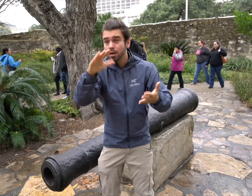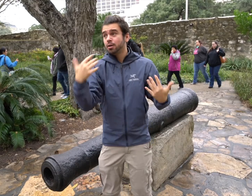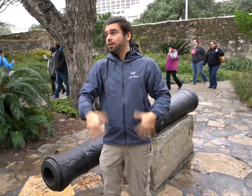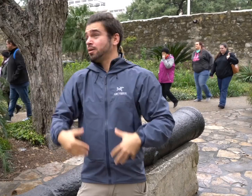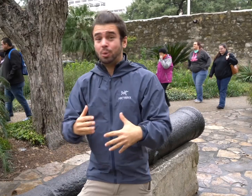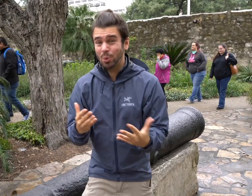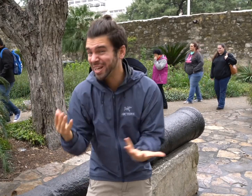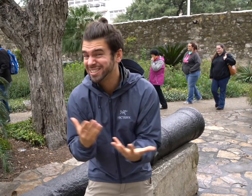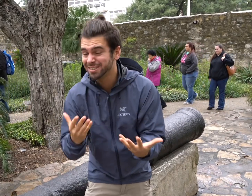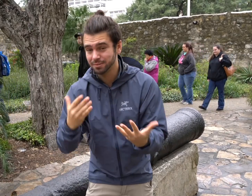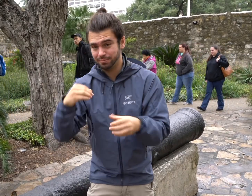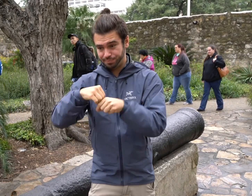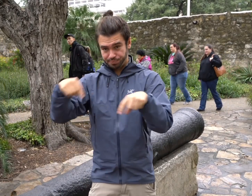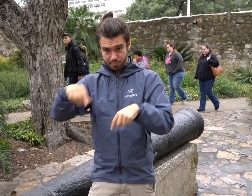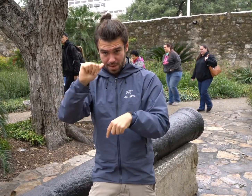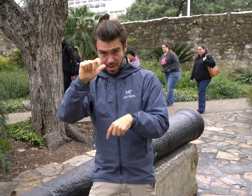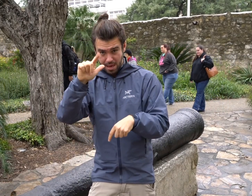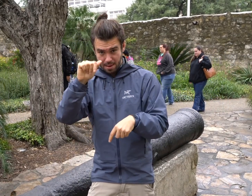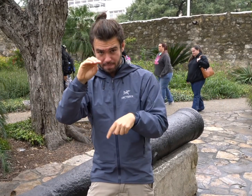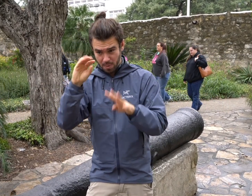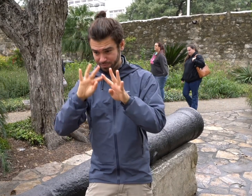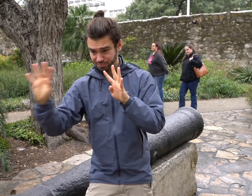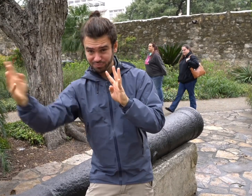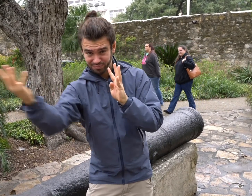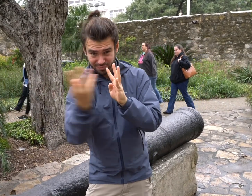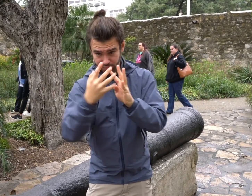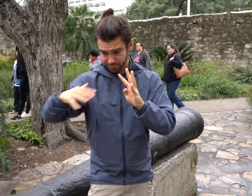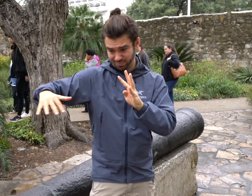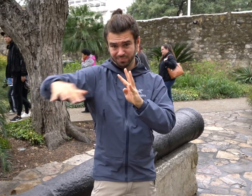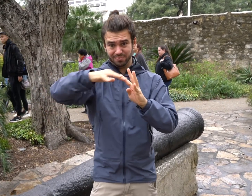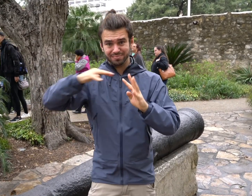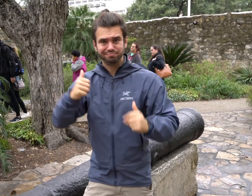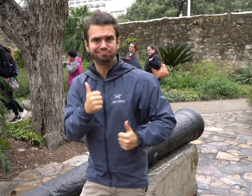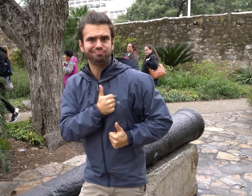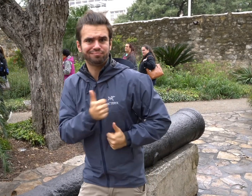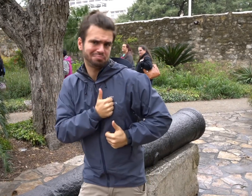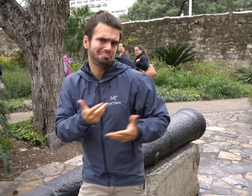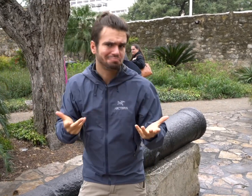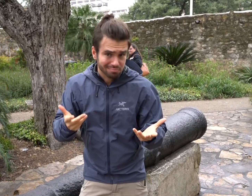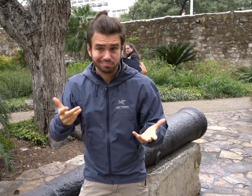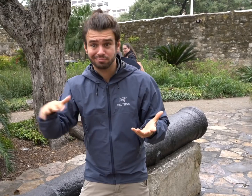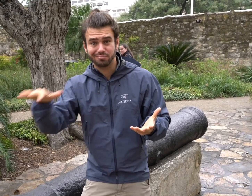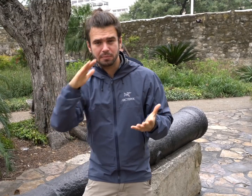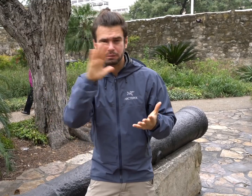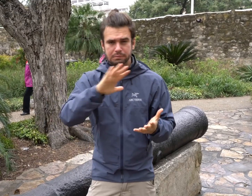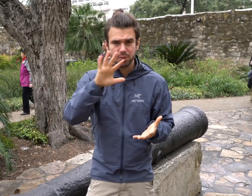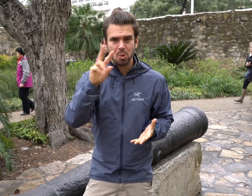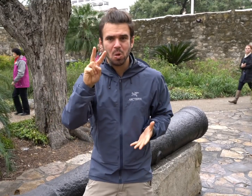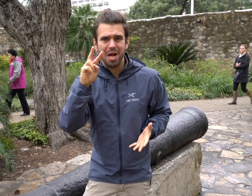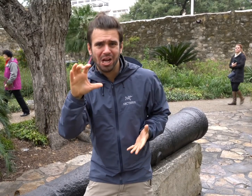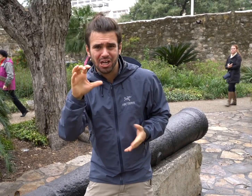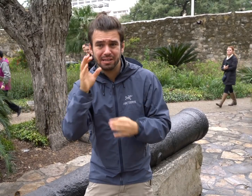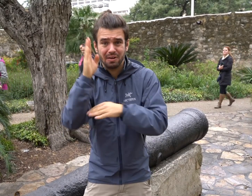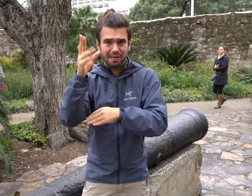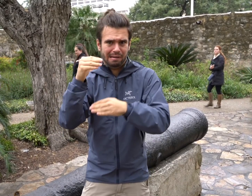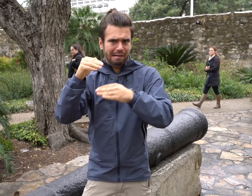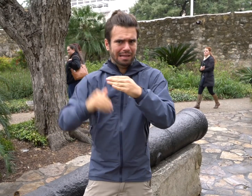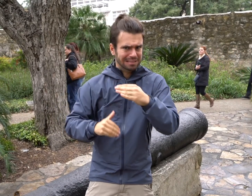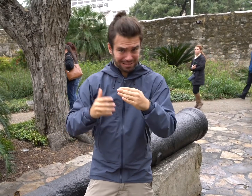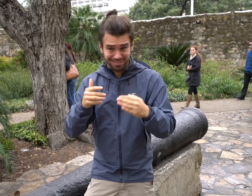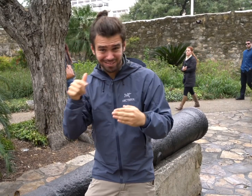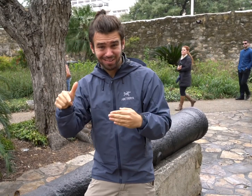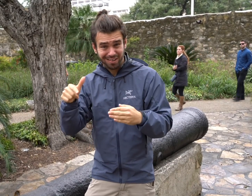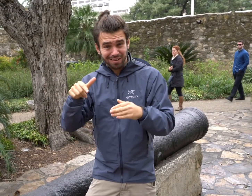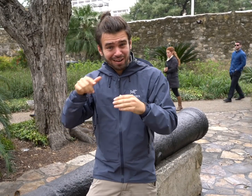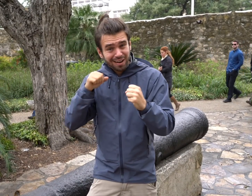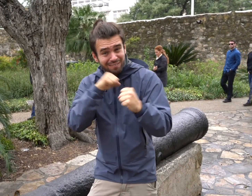The incredible part of this war was, in the Alamo, there were around 200 soldiers!